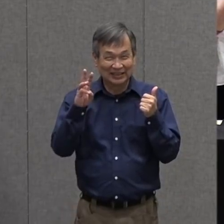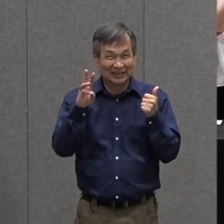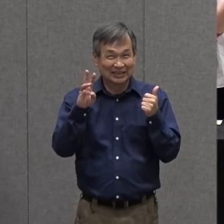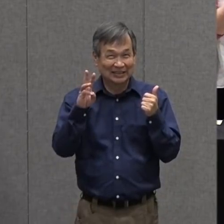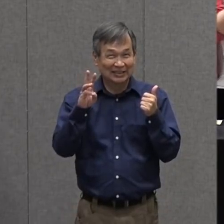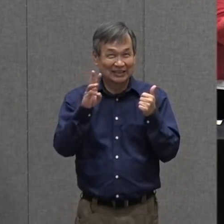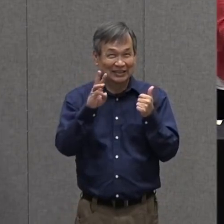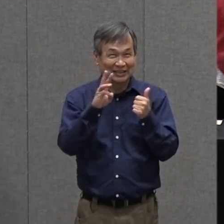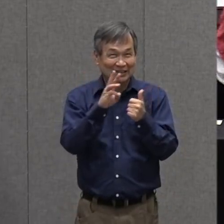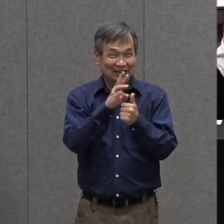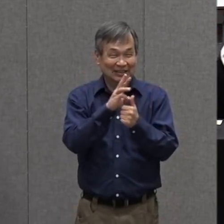So 10 plus six, 16.